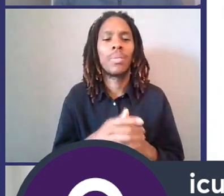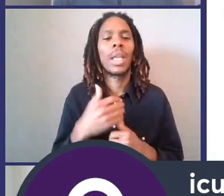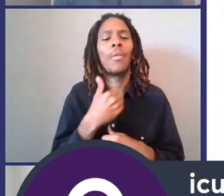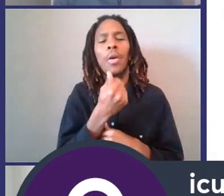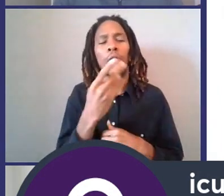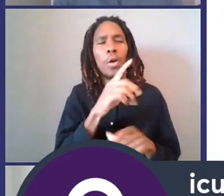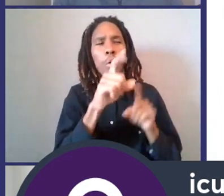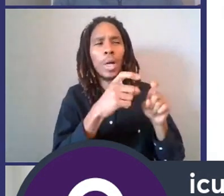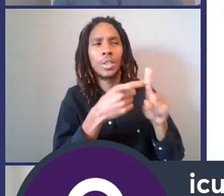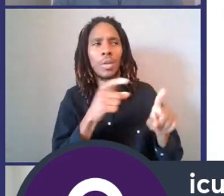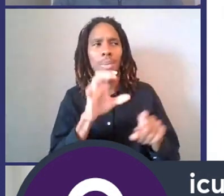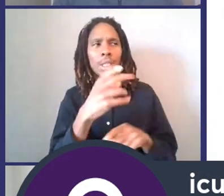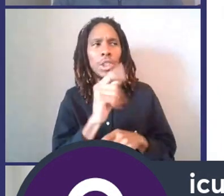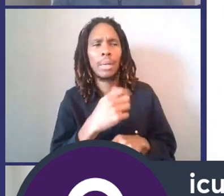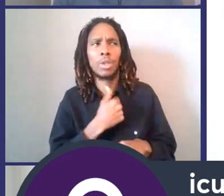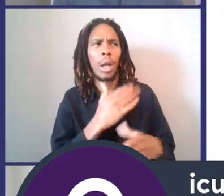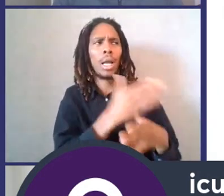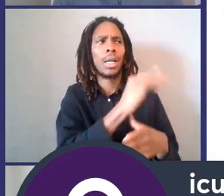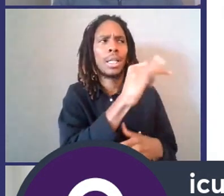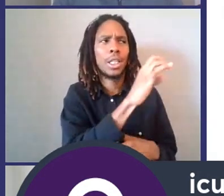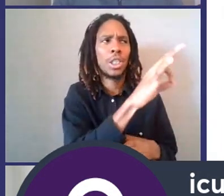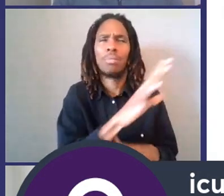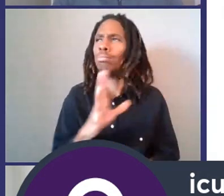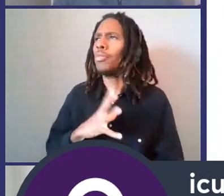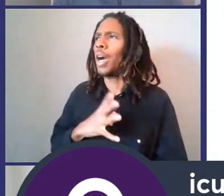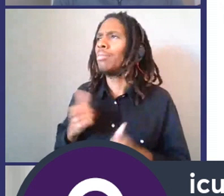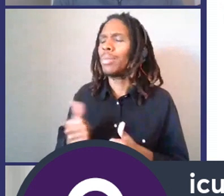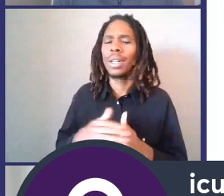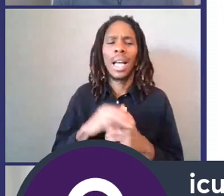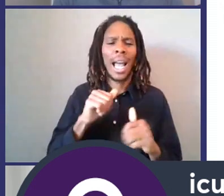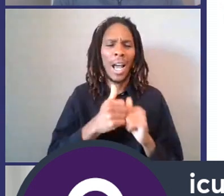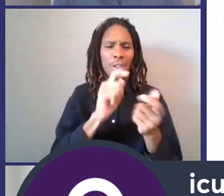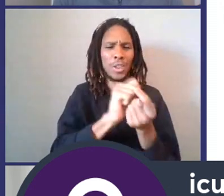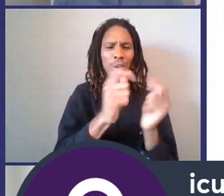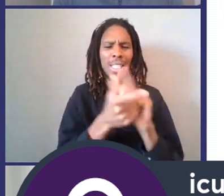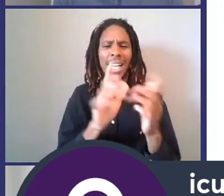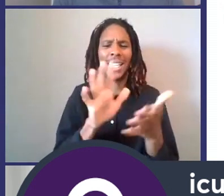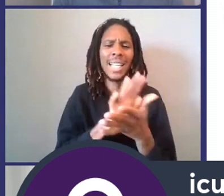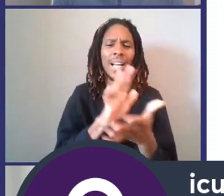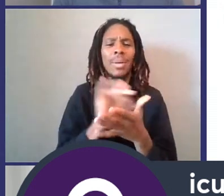and sorry, Jeff, how can we translate a document such as like, a PDF?